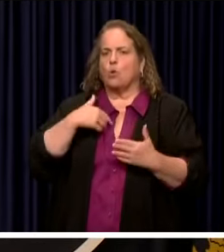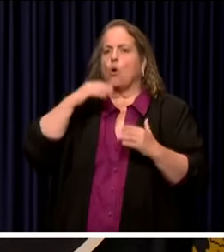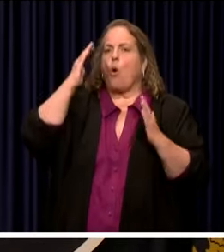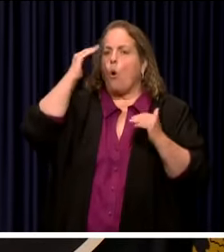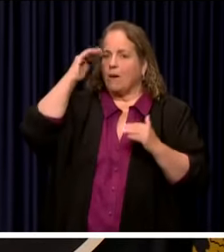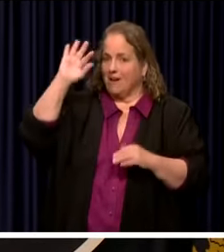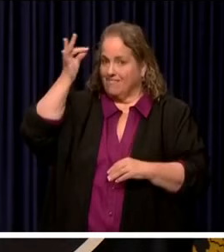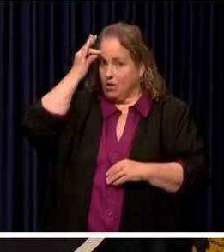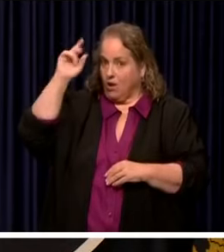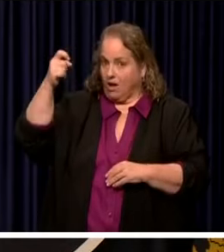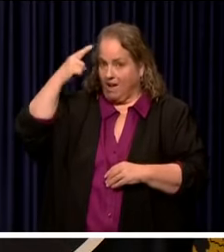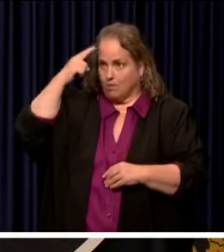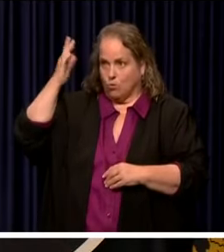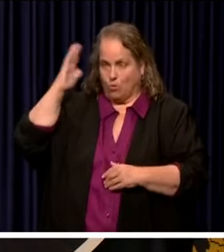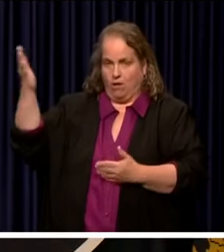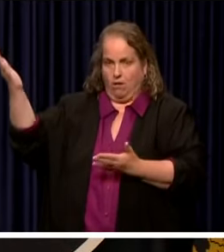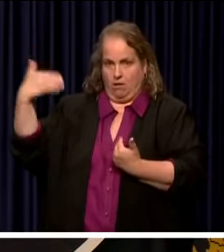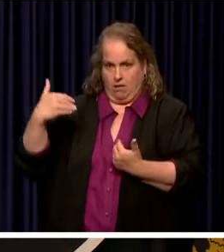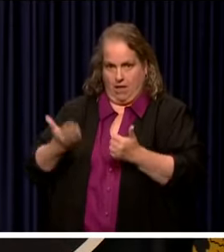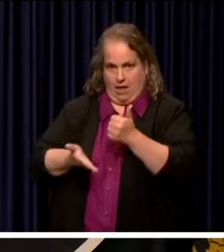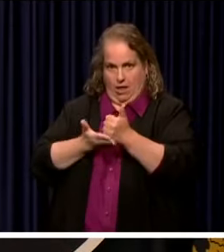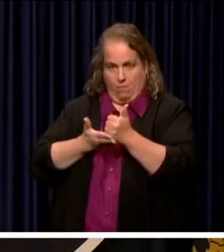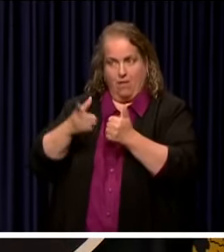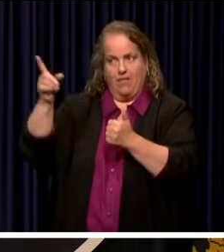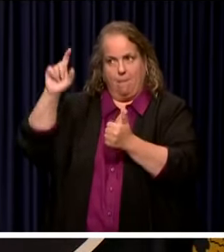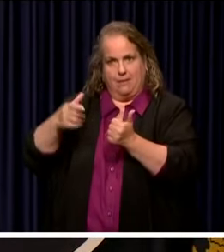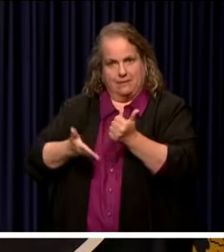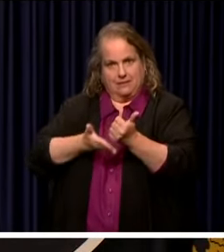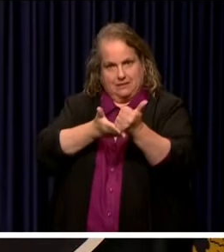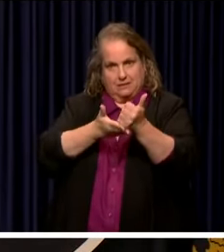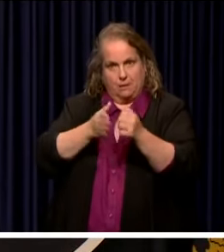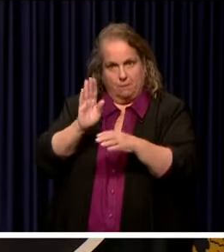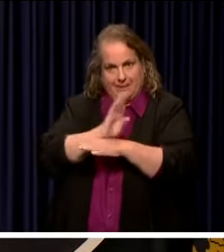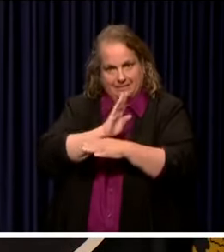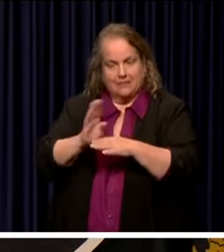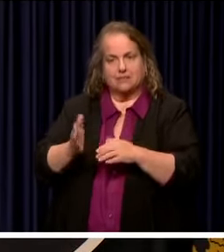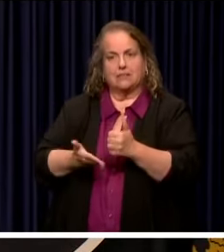BEEN REPORTED AT THEM? THEY WOULD BE INCLUDED, BUT SO